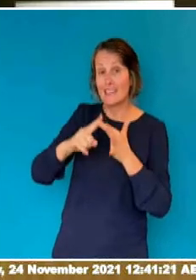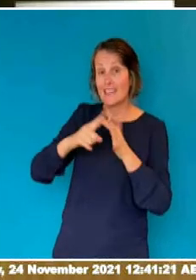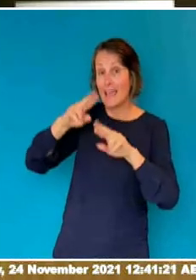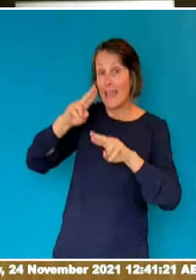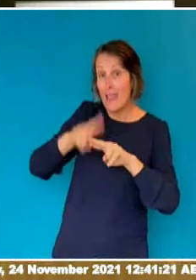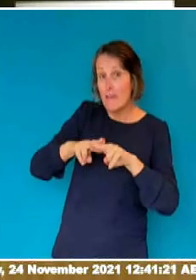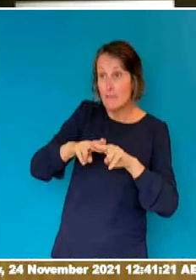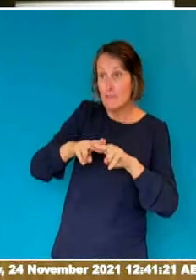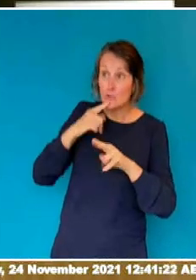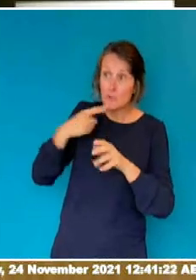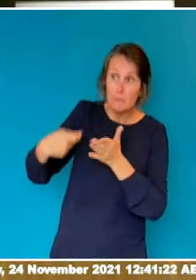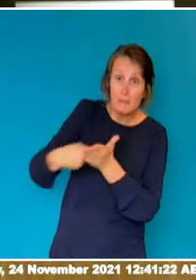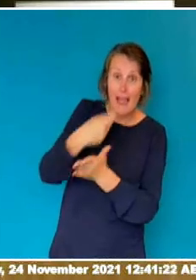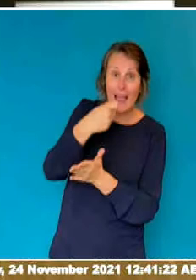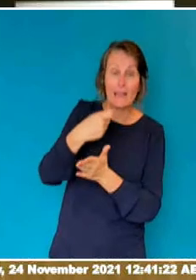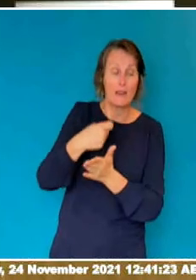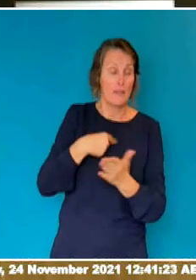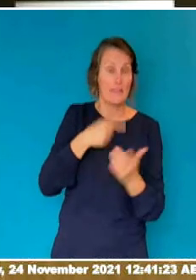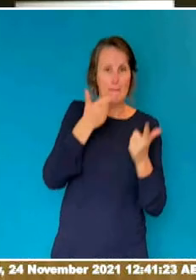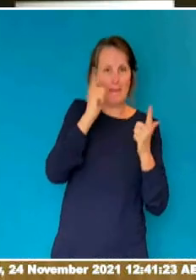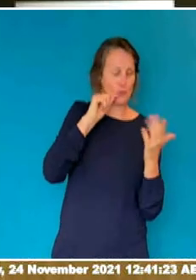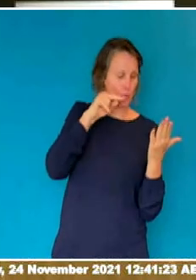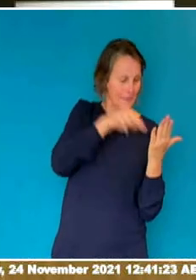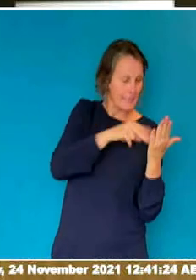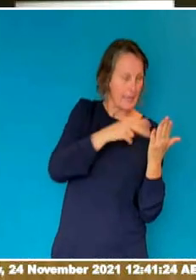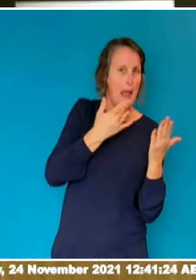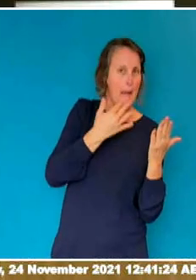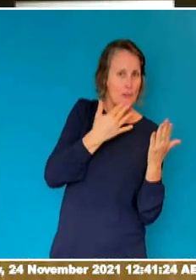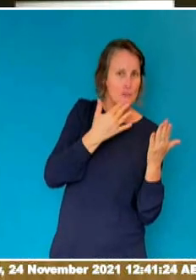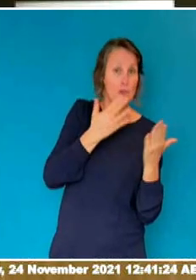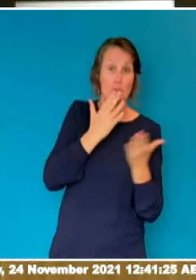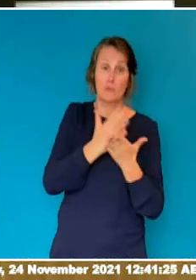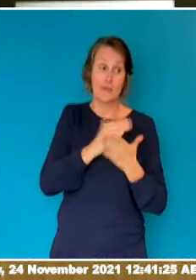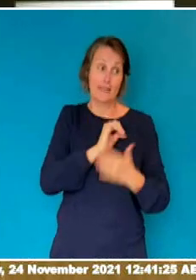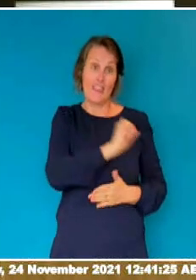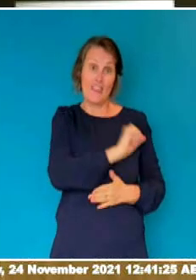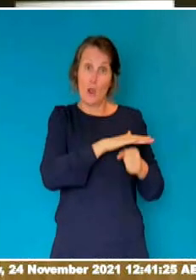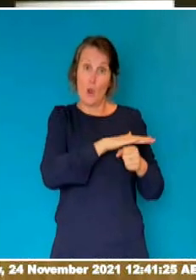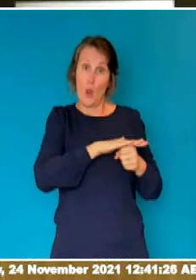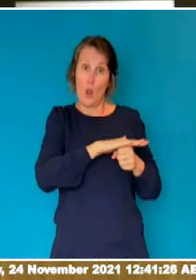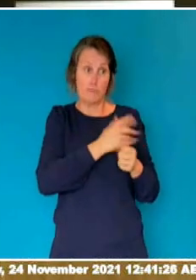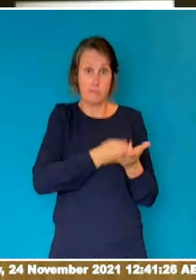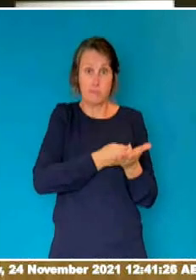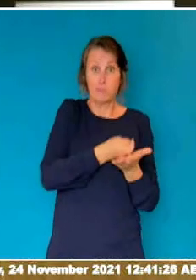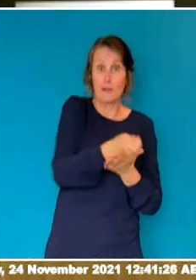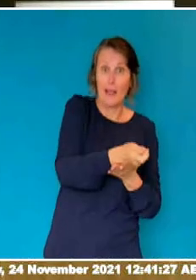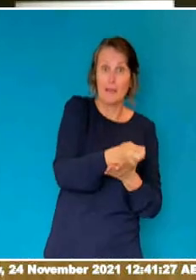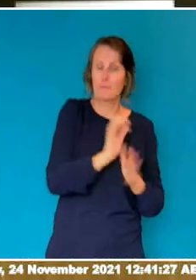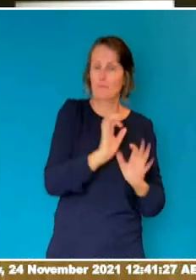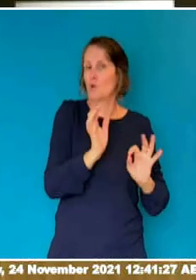may see it, but they don't actually bear the cost of it in their local area, so they don't feel any impact of that even if they see it.